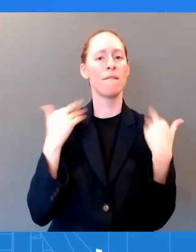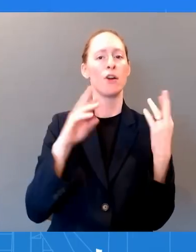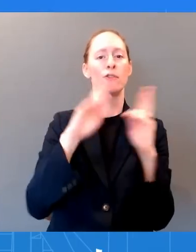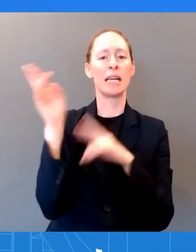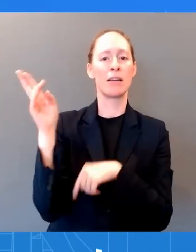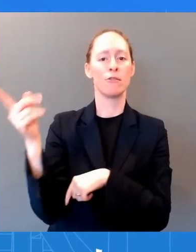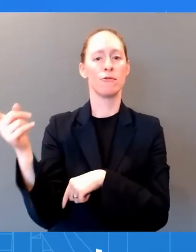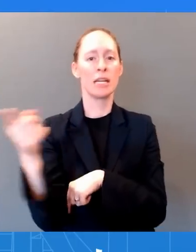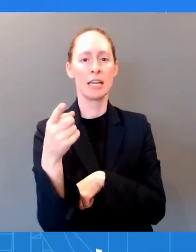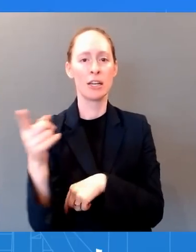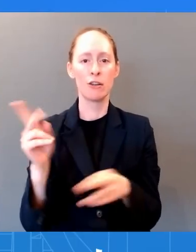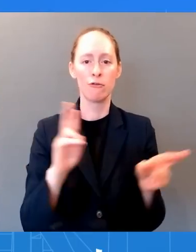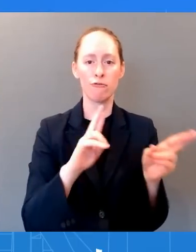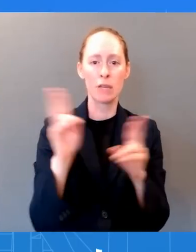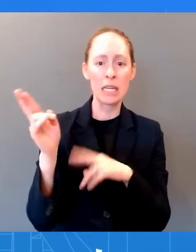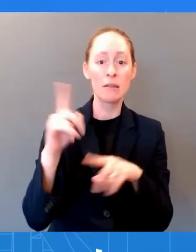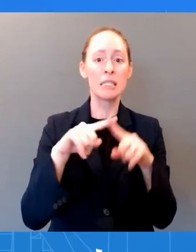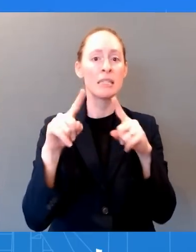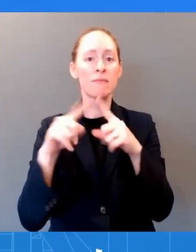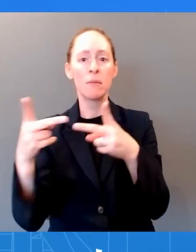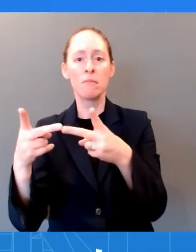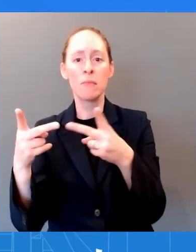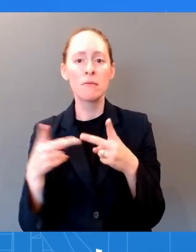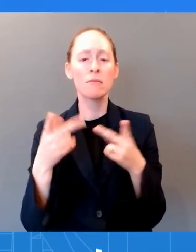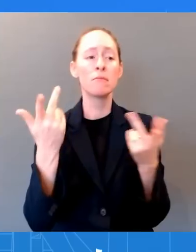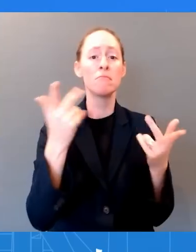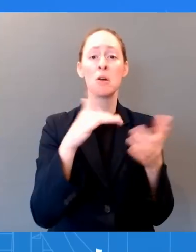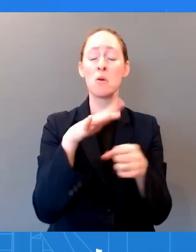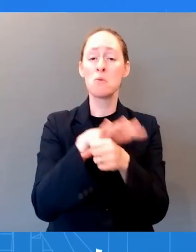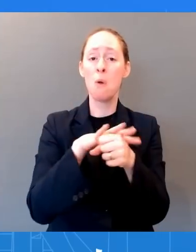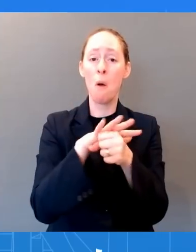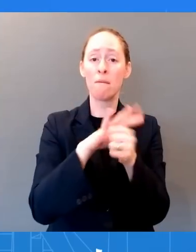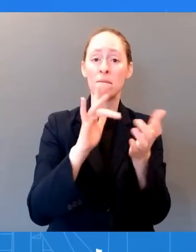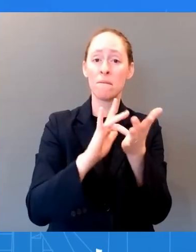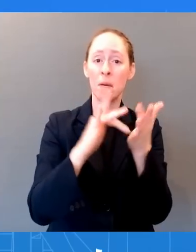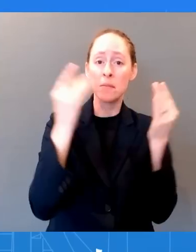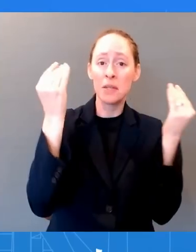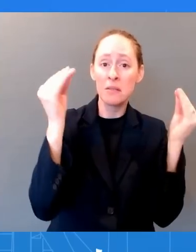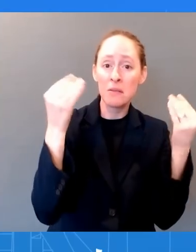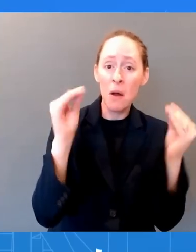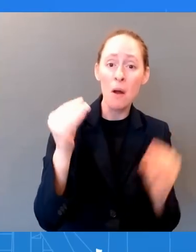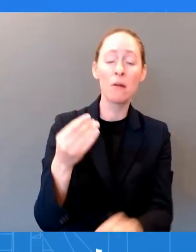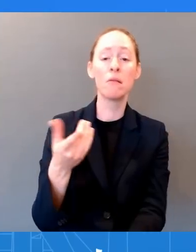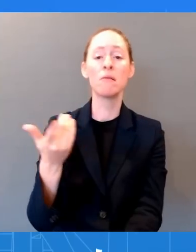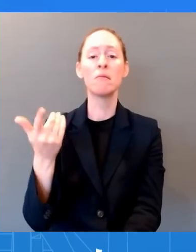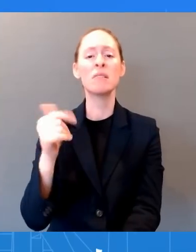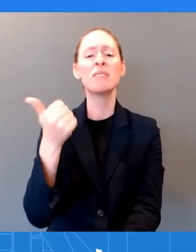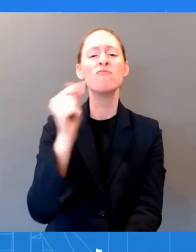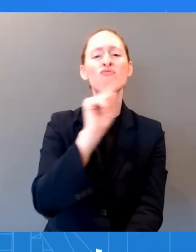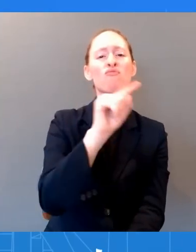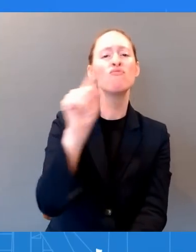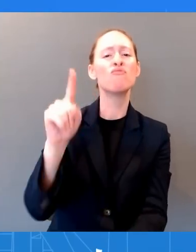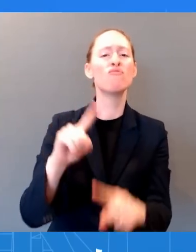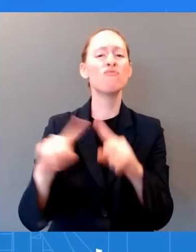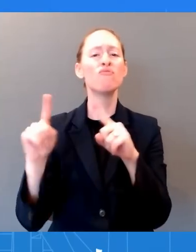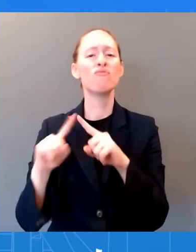and community health centers, and easy to access. So, we're planning for this. We're planning for a robust plan and education program,